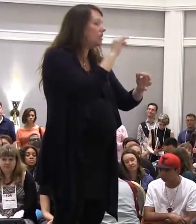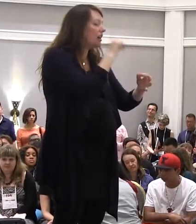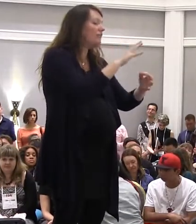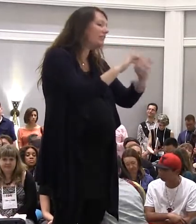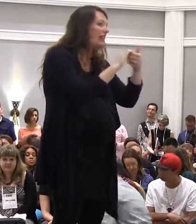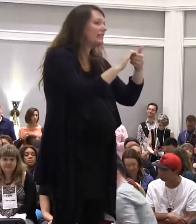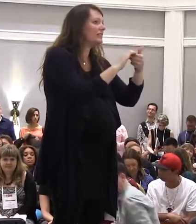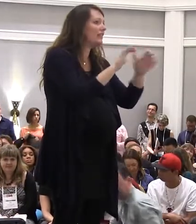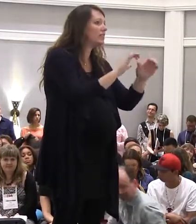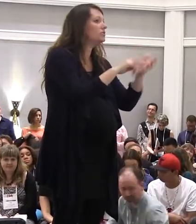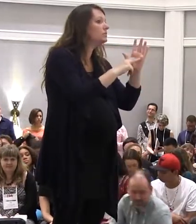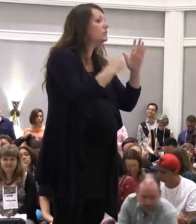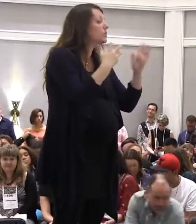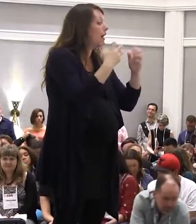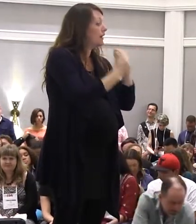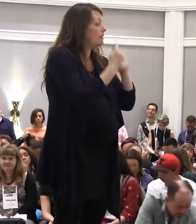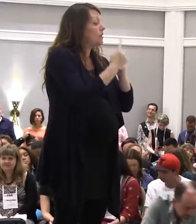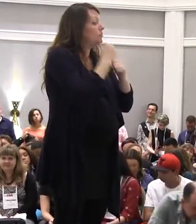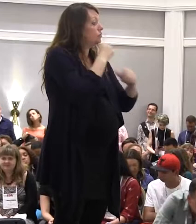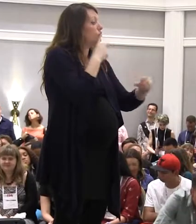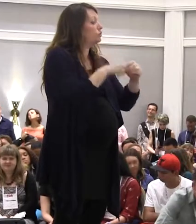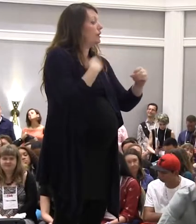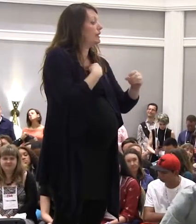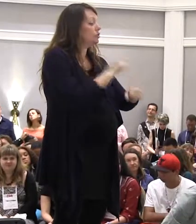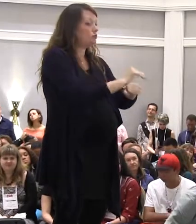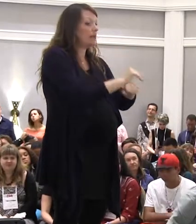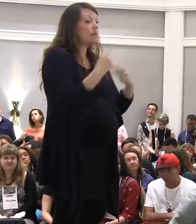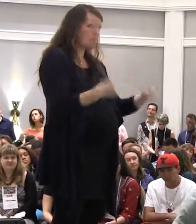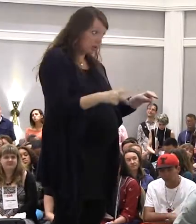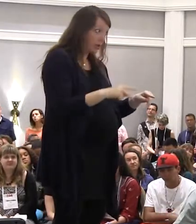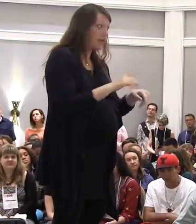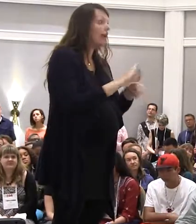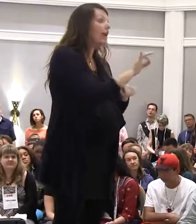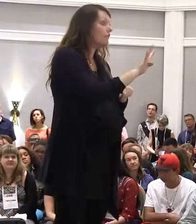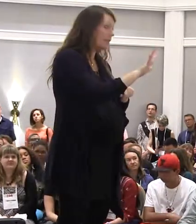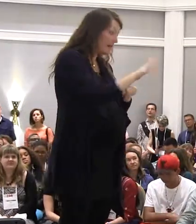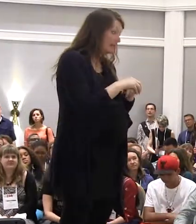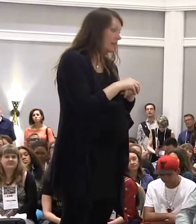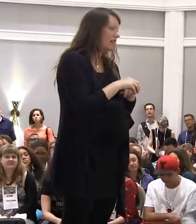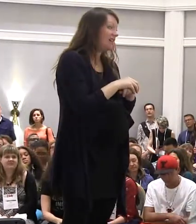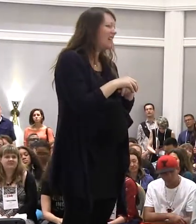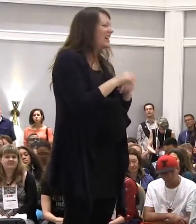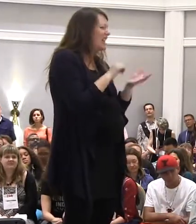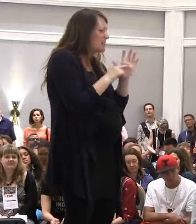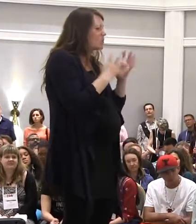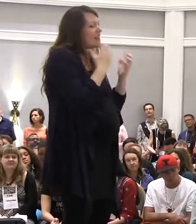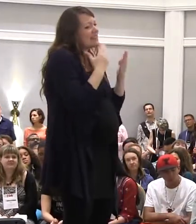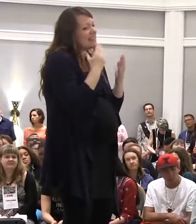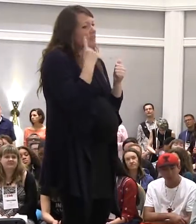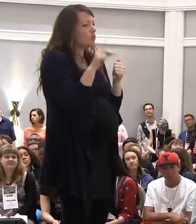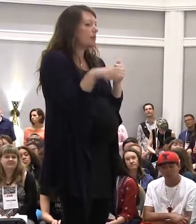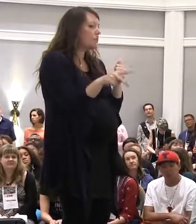we are asking everyone to join us tonight at the party at 8:45. We think just like you a big thanks to Portland Center Stage,